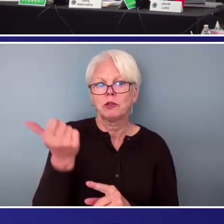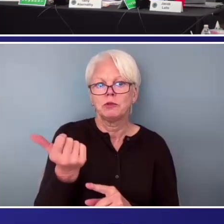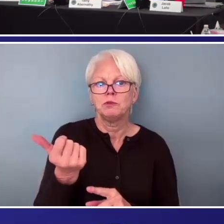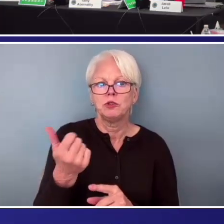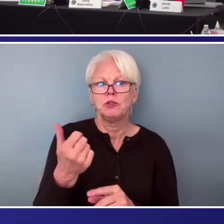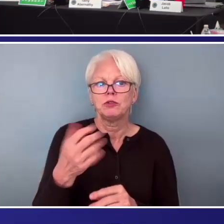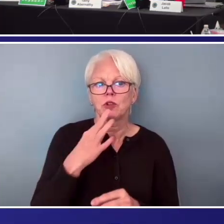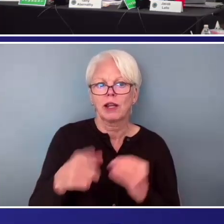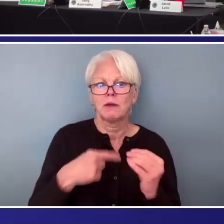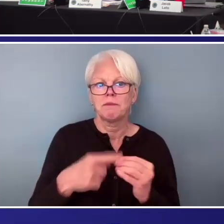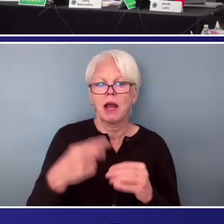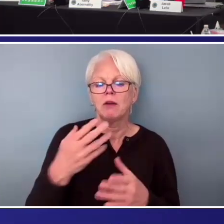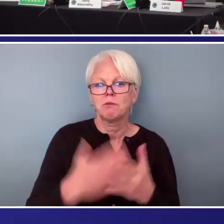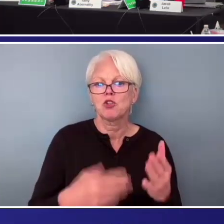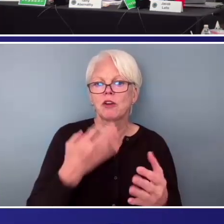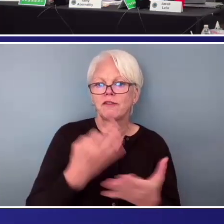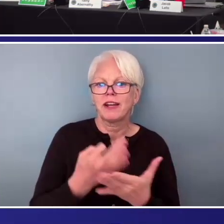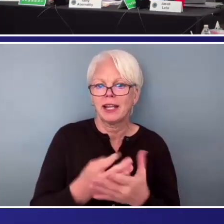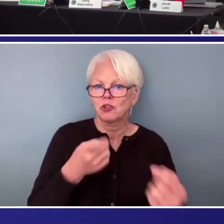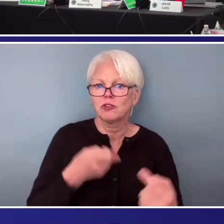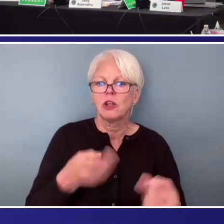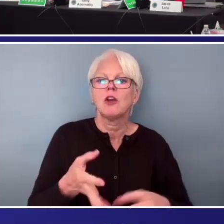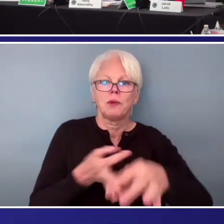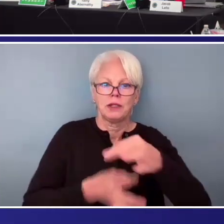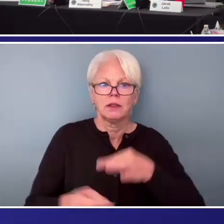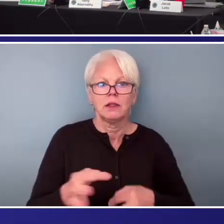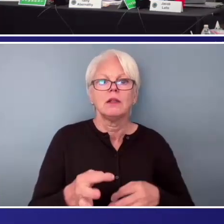partial financial hardship and added recalculates the borrower's monthly payment